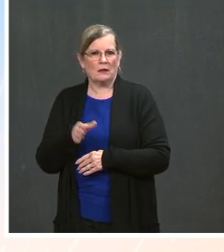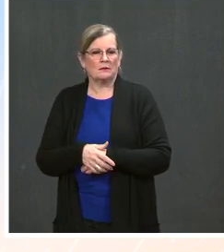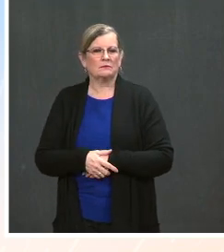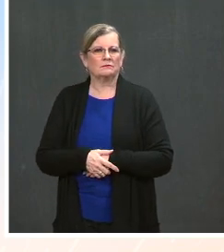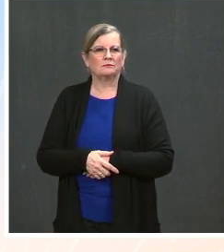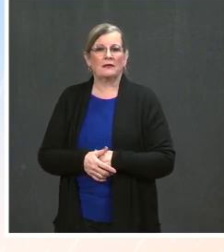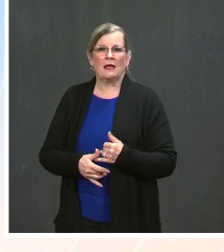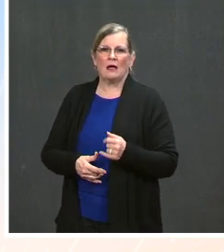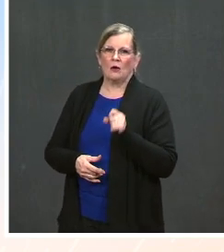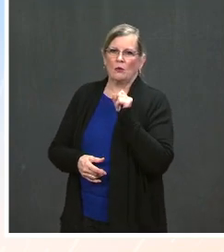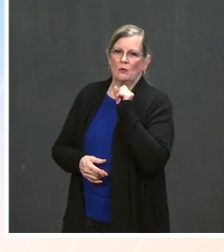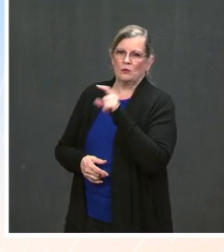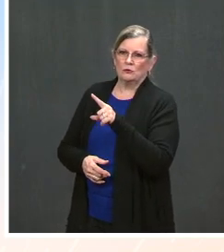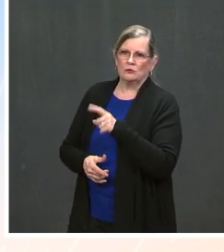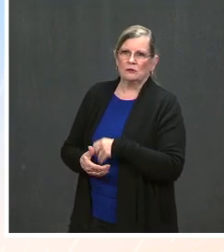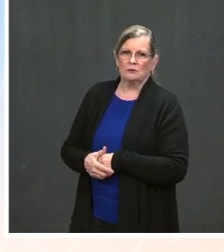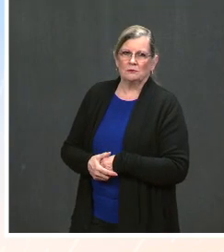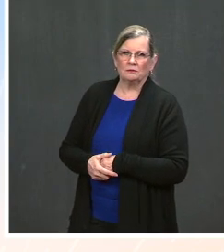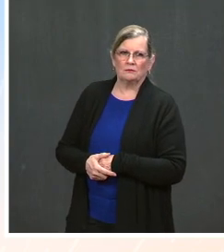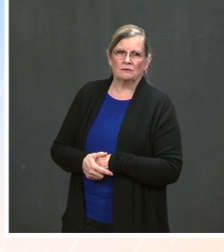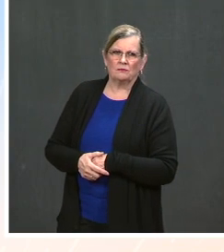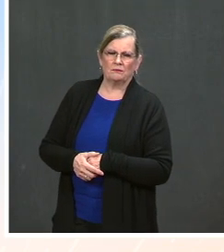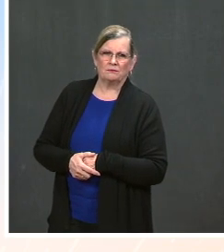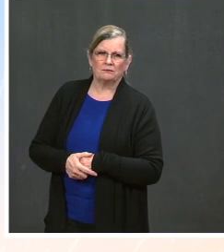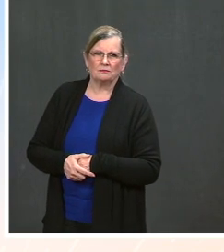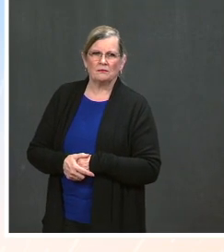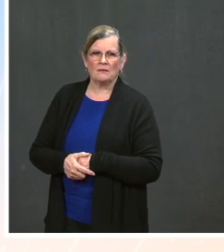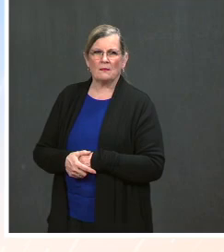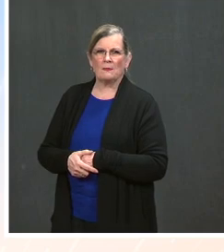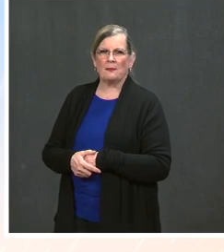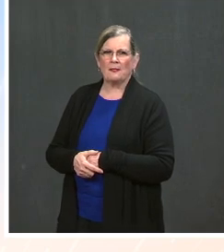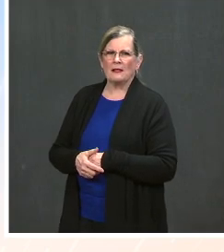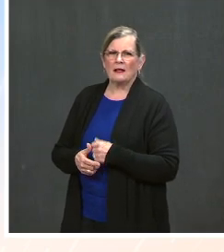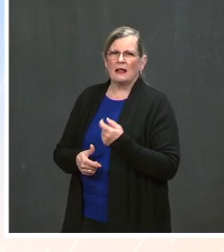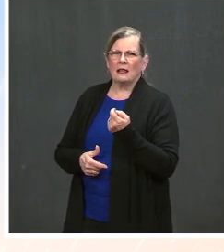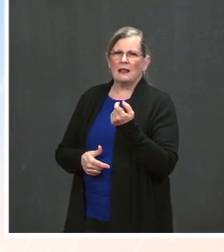I have a COVID question -- >> Ms. Psaki: Sure. The Press: -- and just a little while ago, we heard the President appeal again